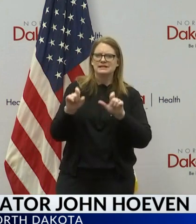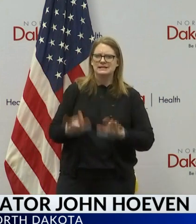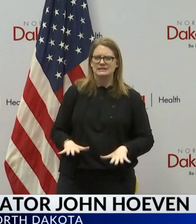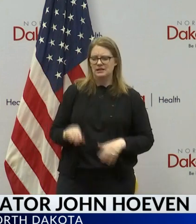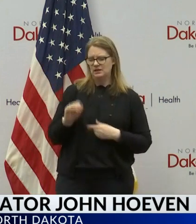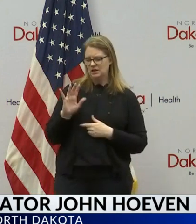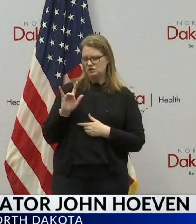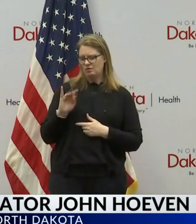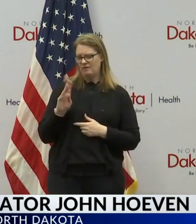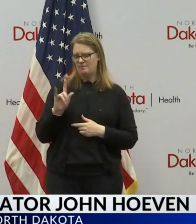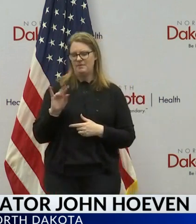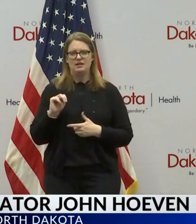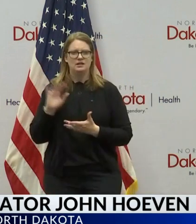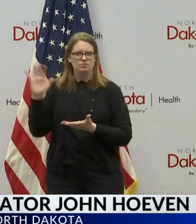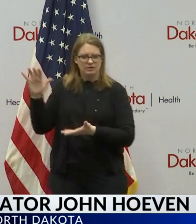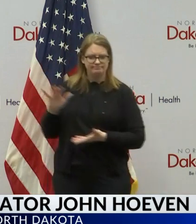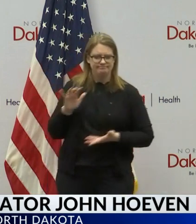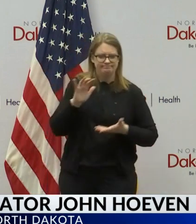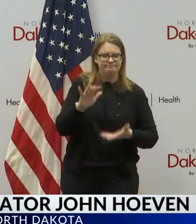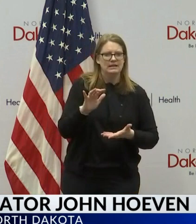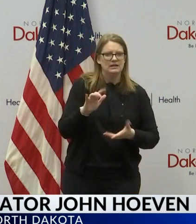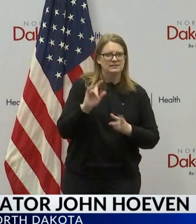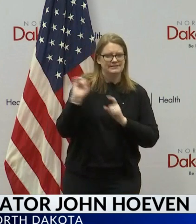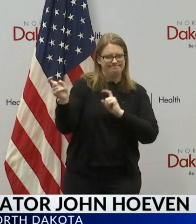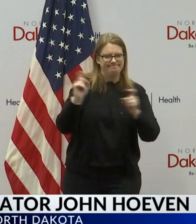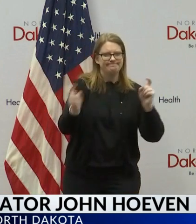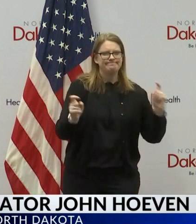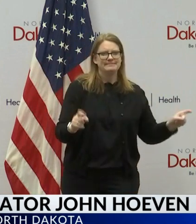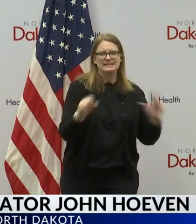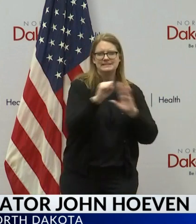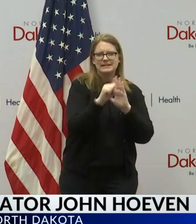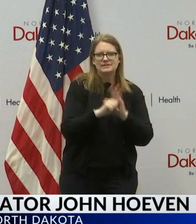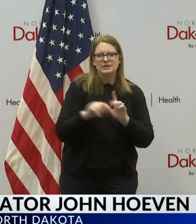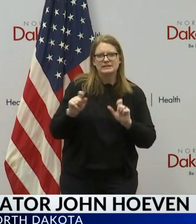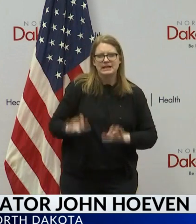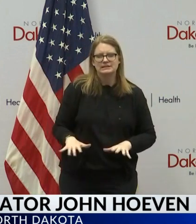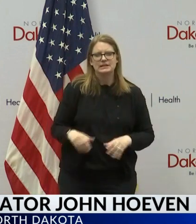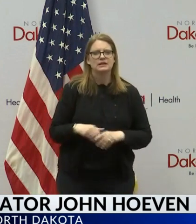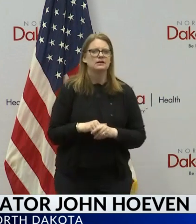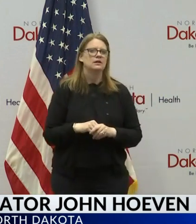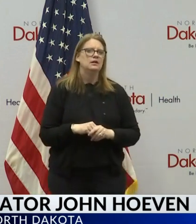TALKING ABOUT THE IMPORTANCE OF TESTING. ANOTHER 25 BILLION WILL COME OUT TO THE STATES FOR